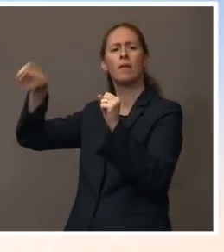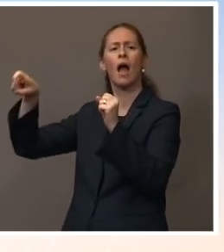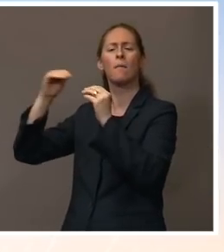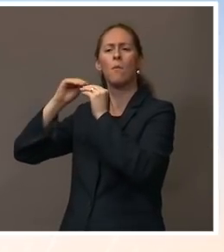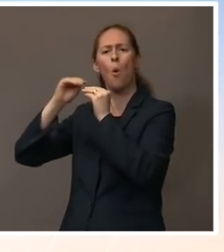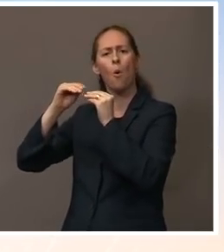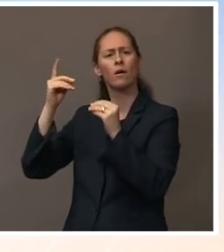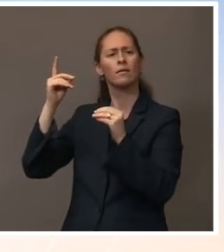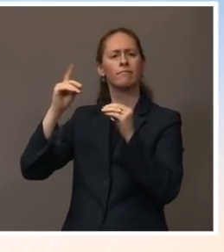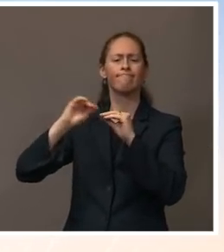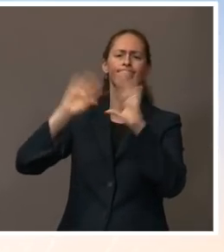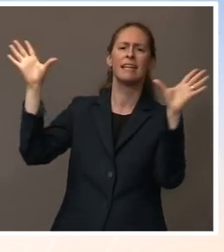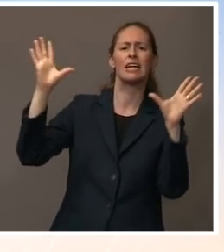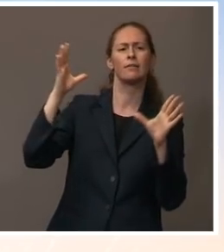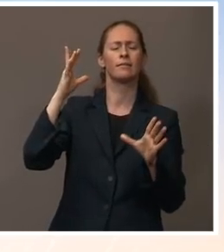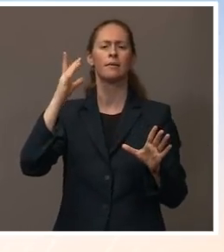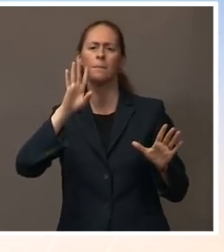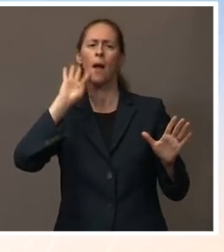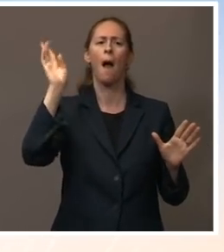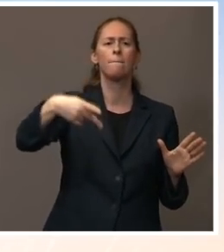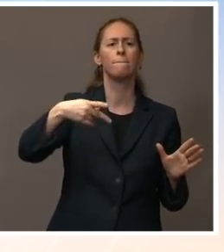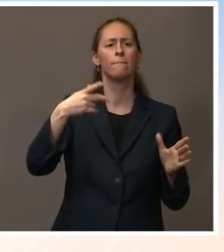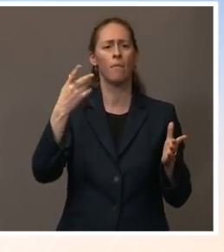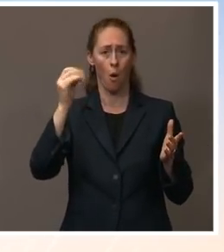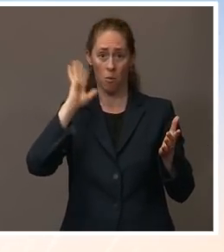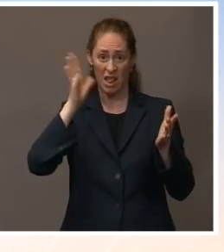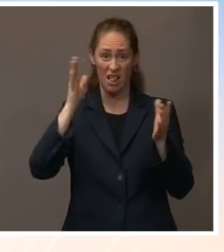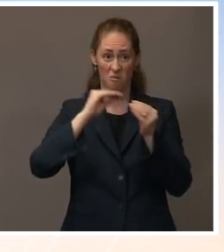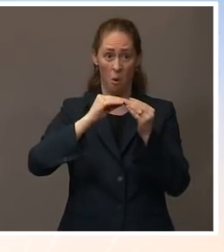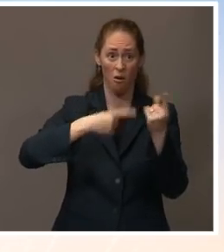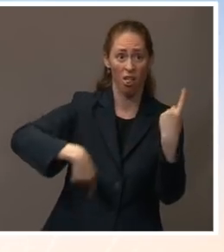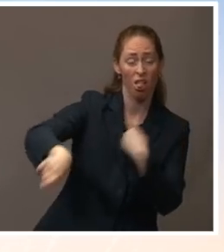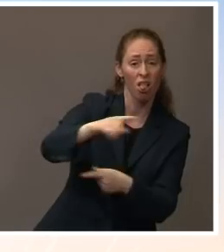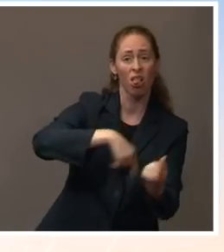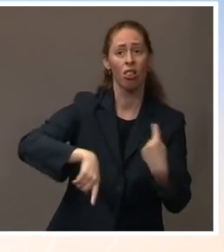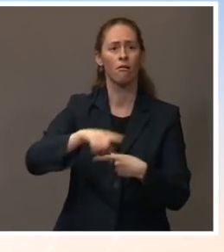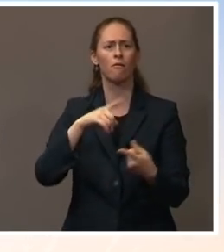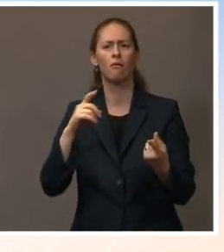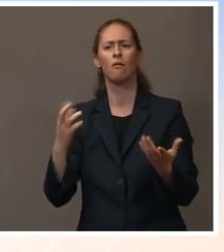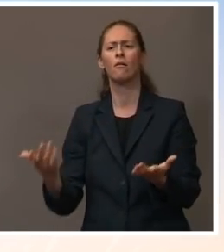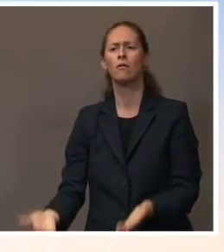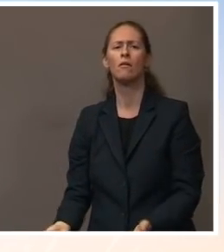given the seriousness that you frame it? Ms. Psaki: I would suggest that --